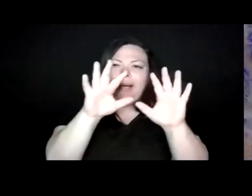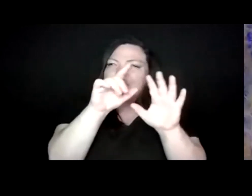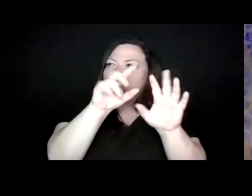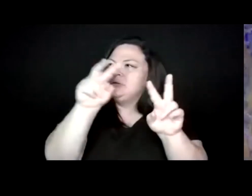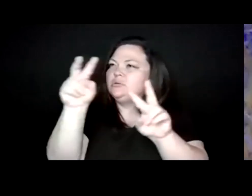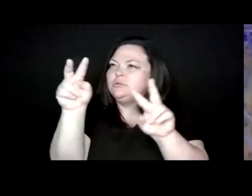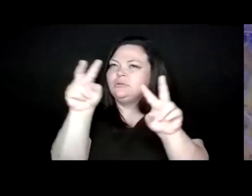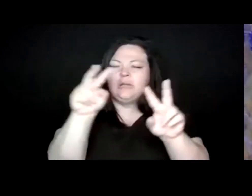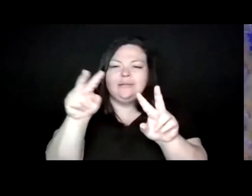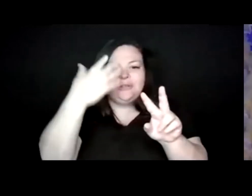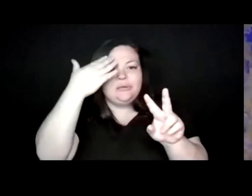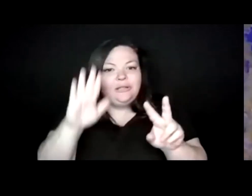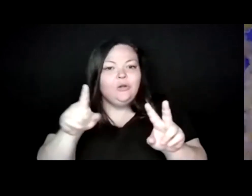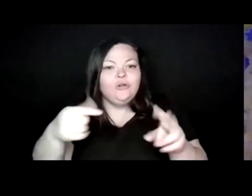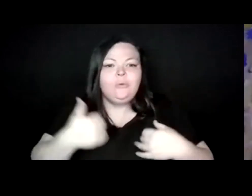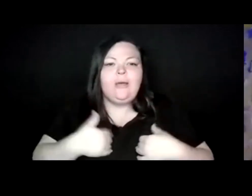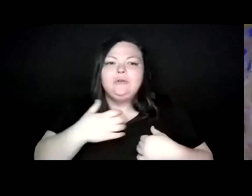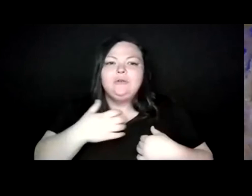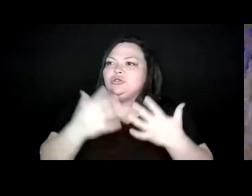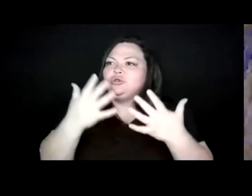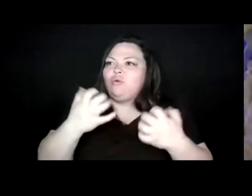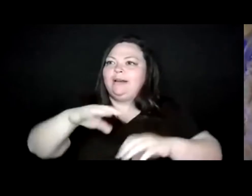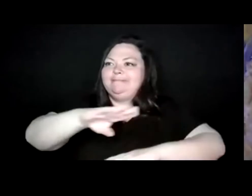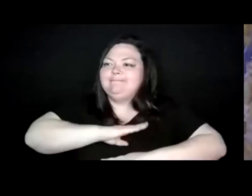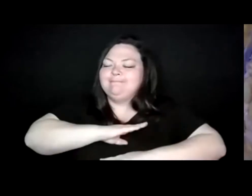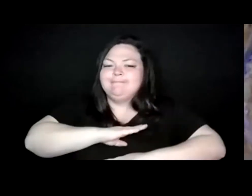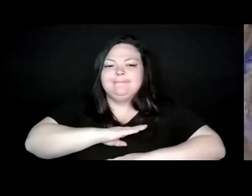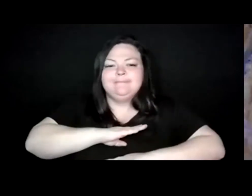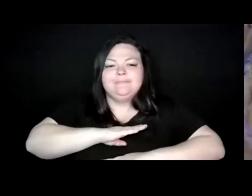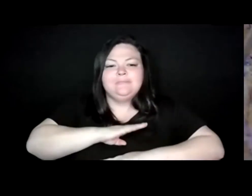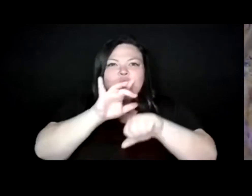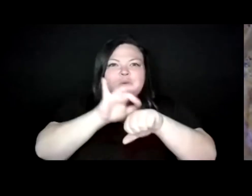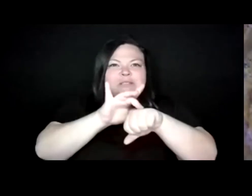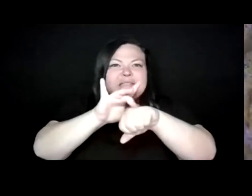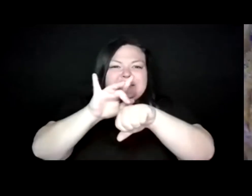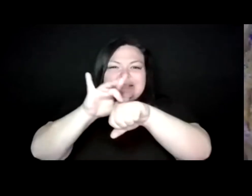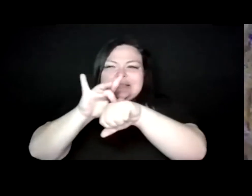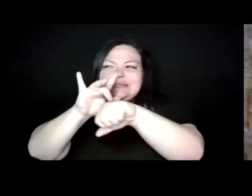even know you had wishes needing to be granted. you touch everything, as if fingers could